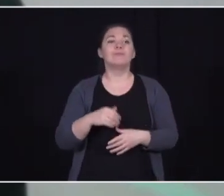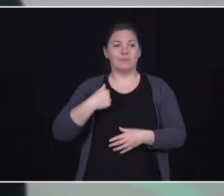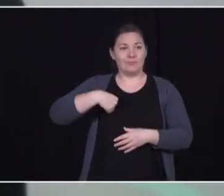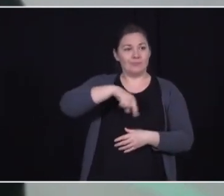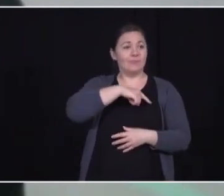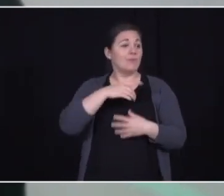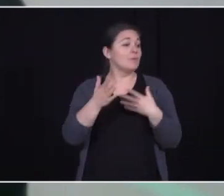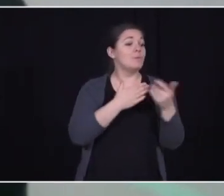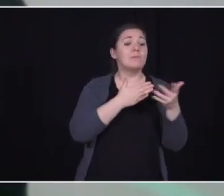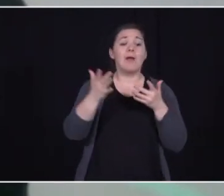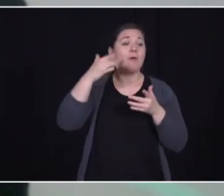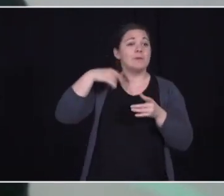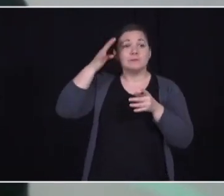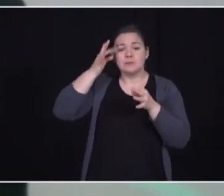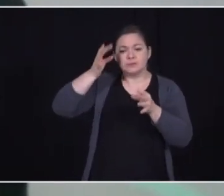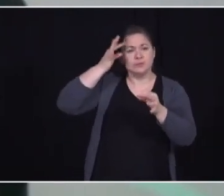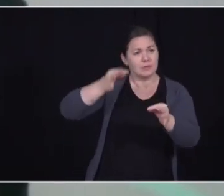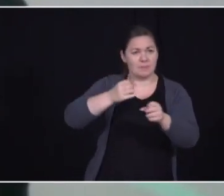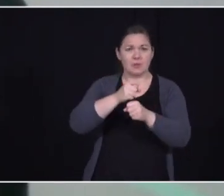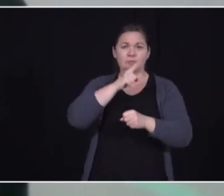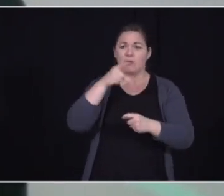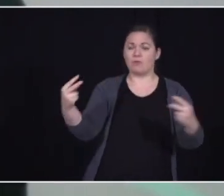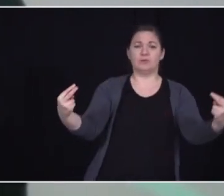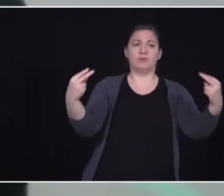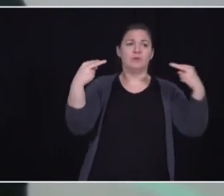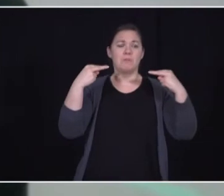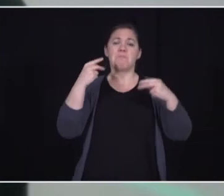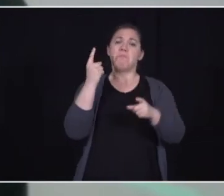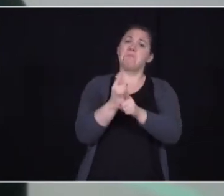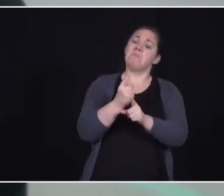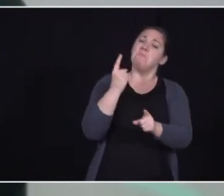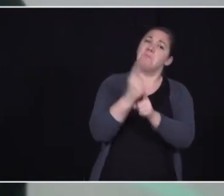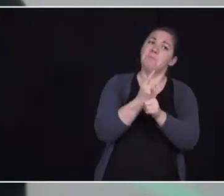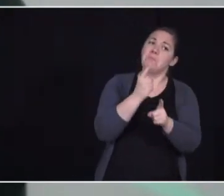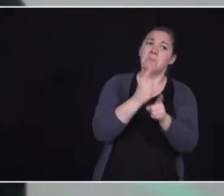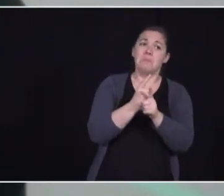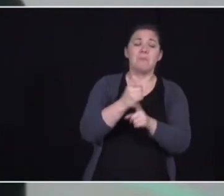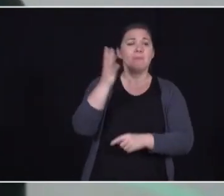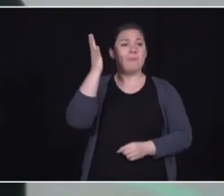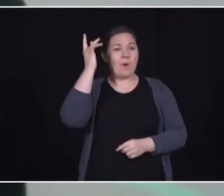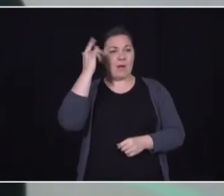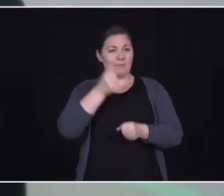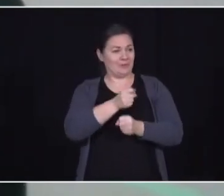they are communicate it publicly. And finally, we are committed to ensuring our recommendations and decisions regarding